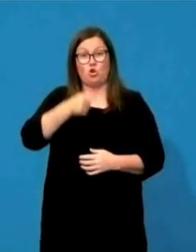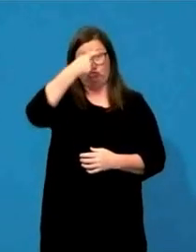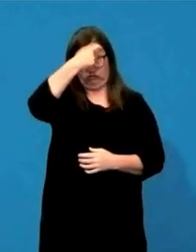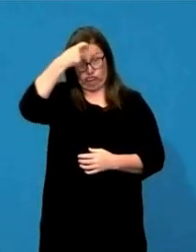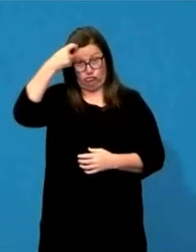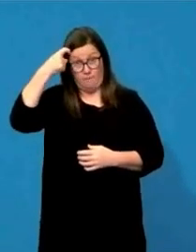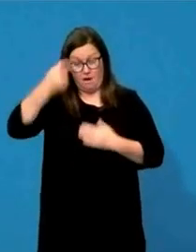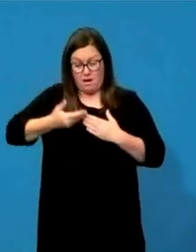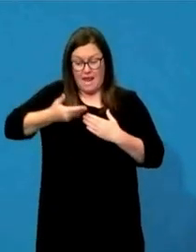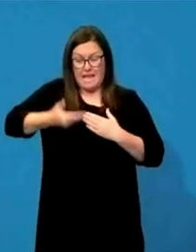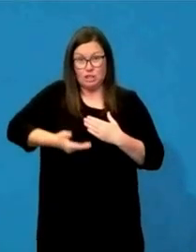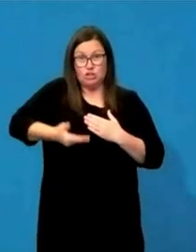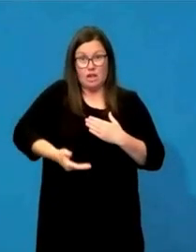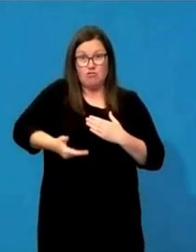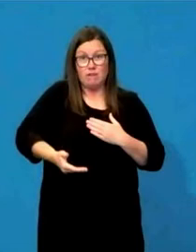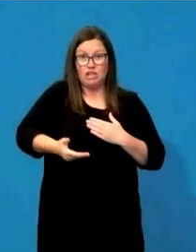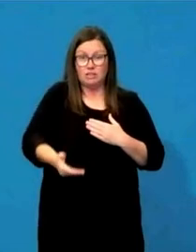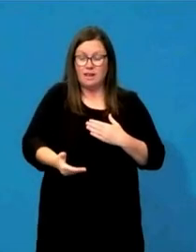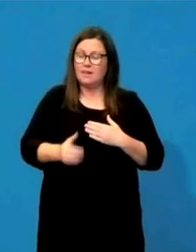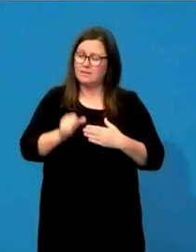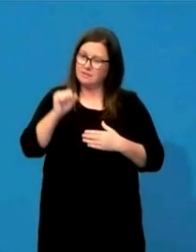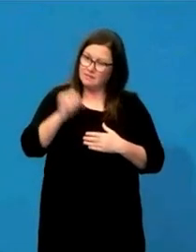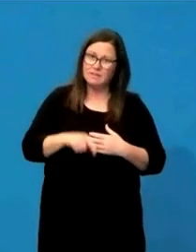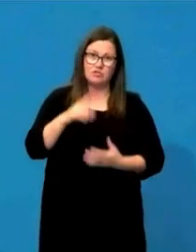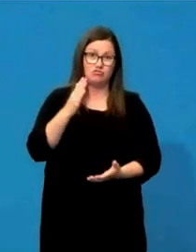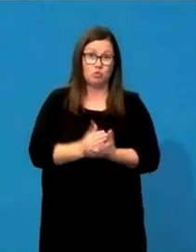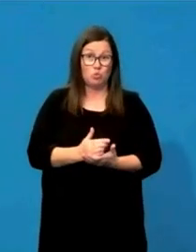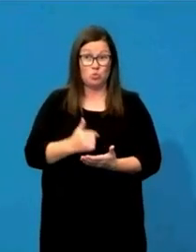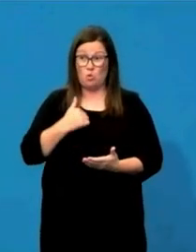That is true. That is our lived reality on the ground here.